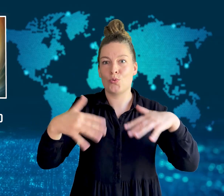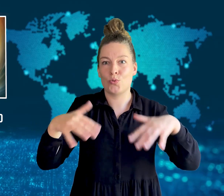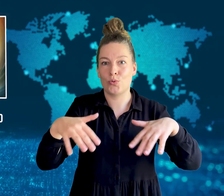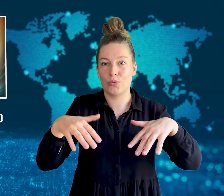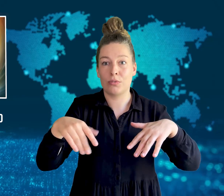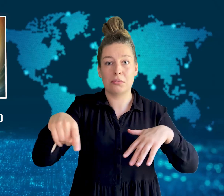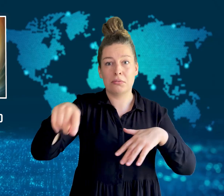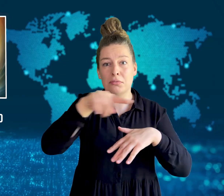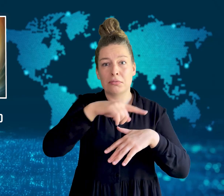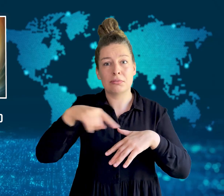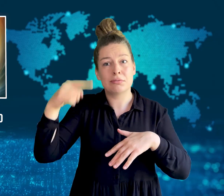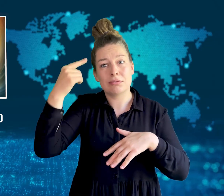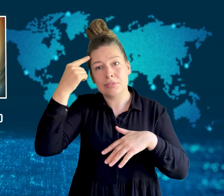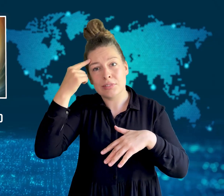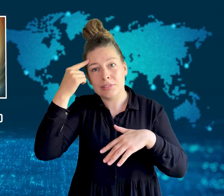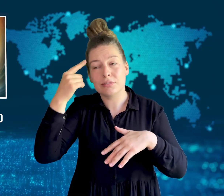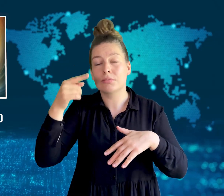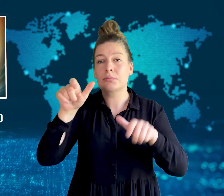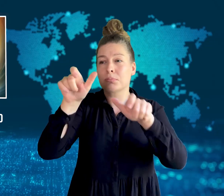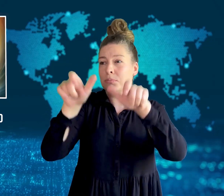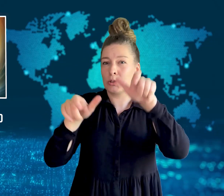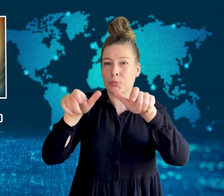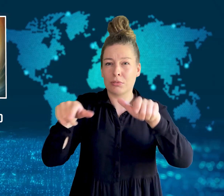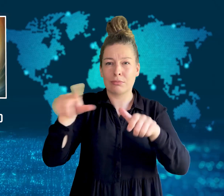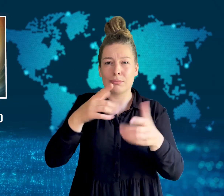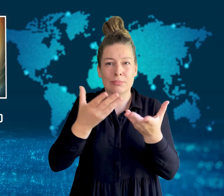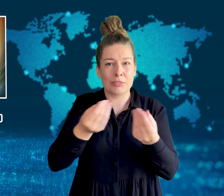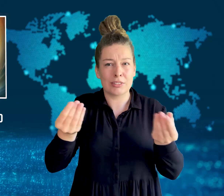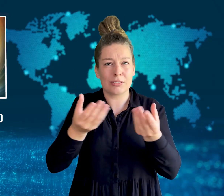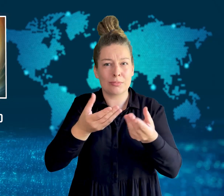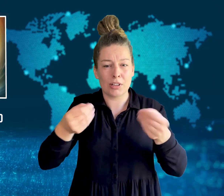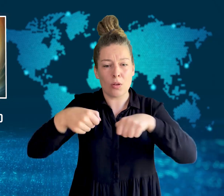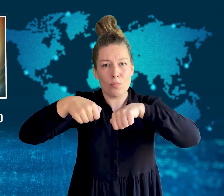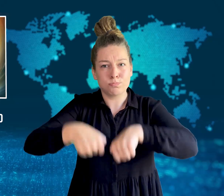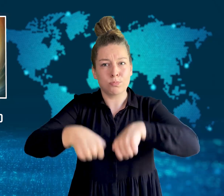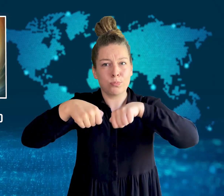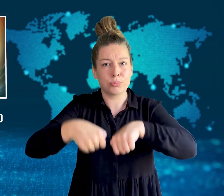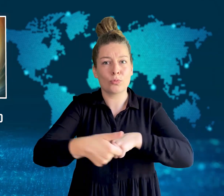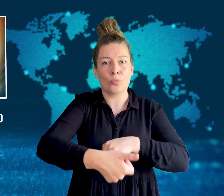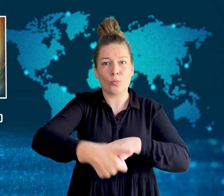more than 1,000 times the water found on the Earth's surface rivers and lakes.